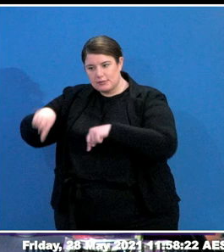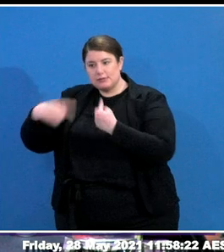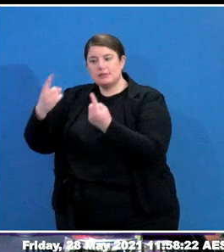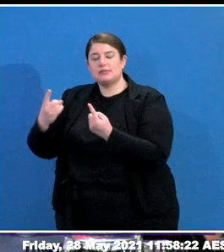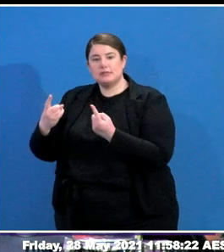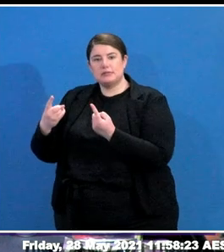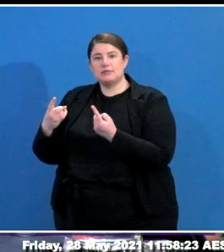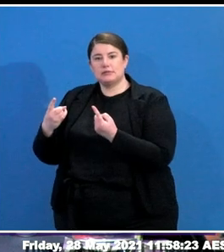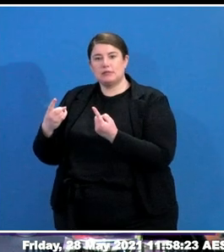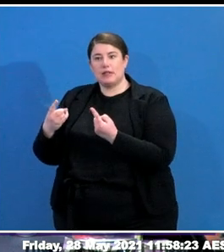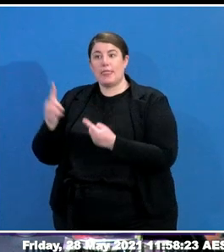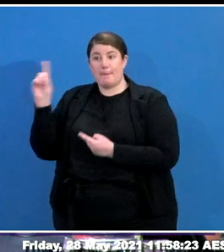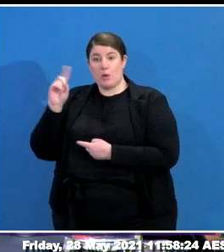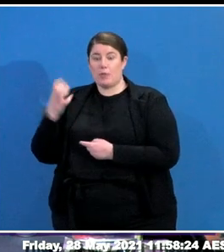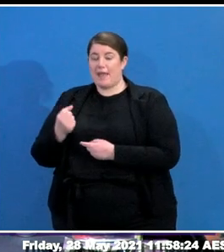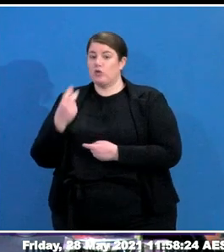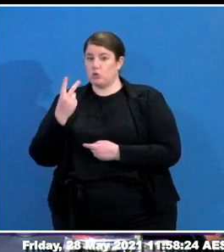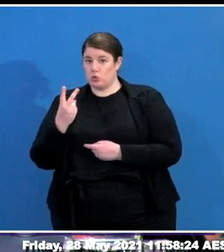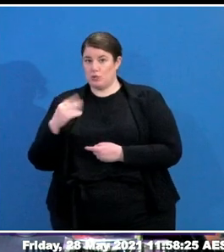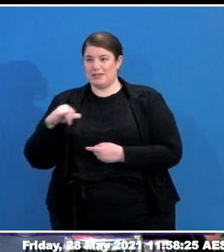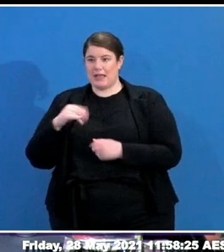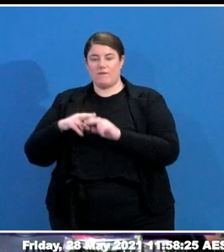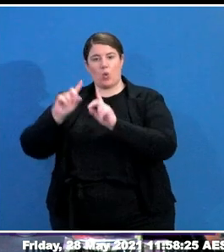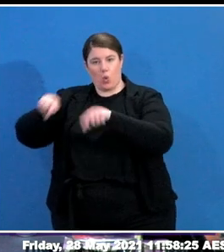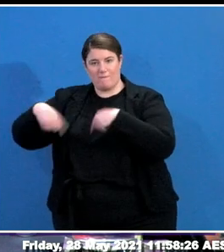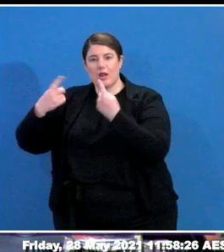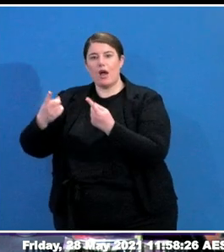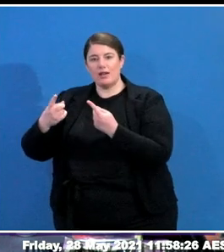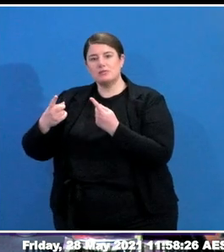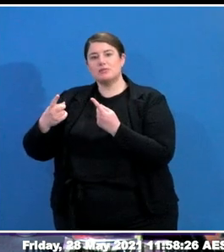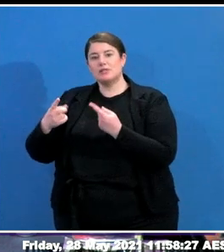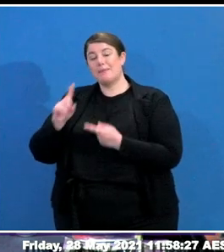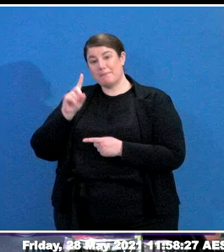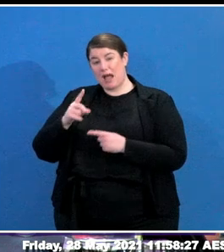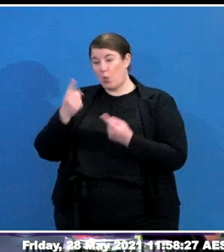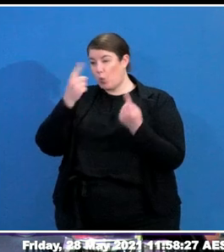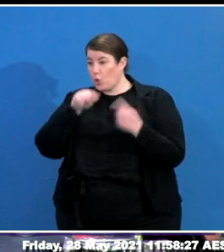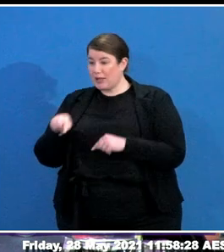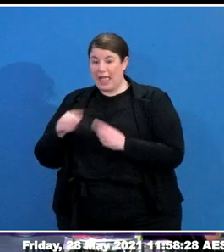although we currently have two staff on the night shift, but working out how to